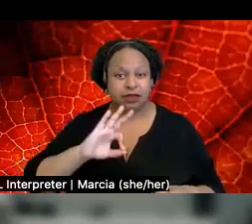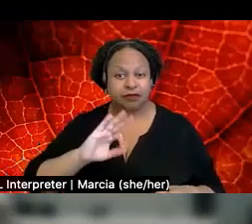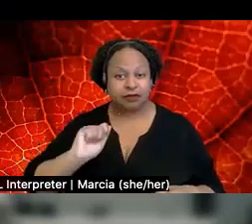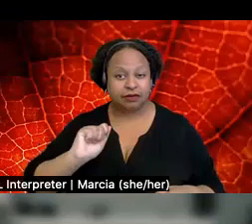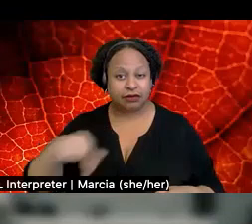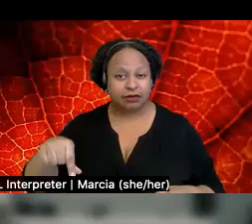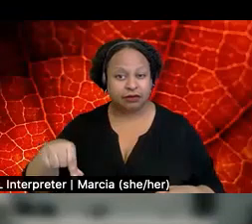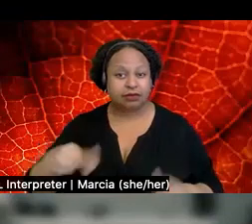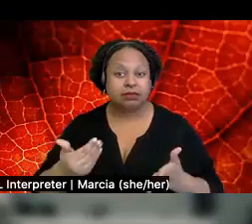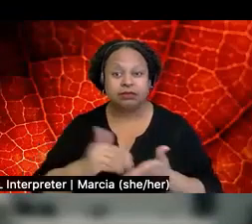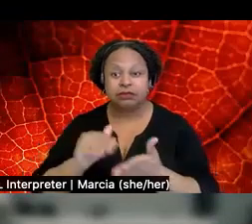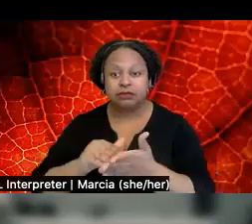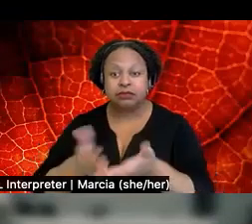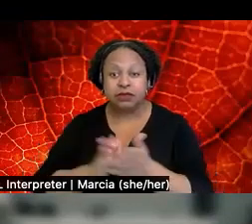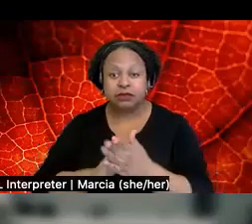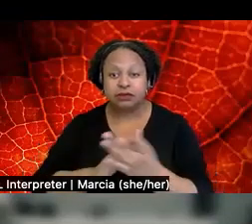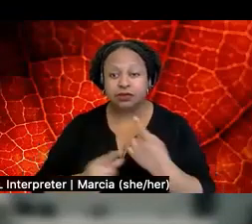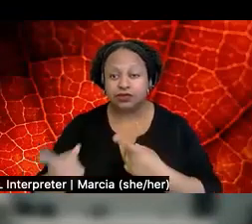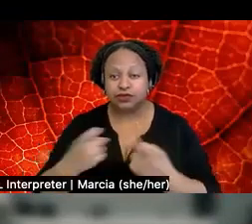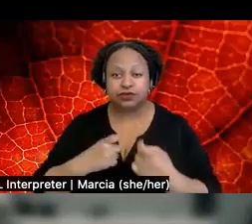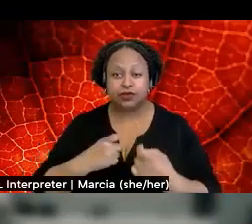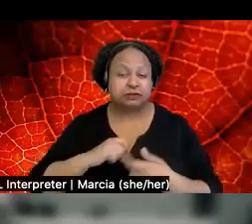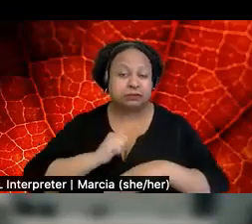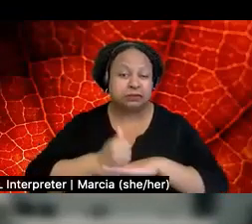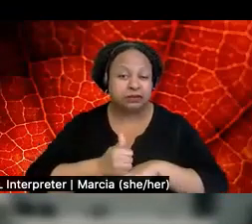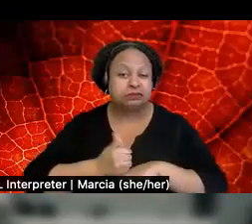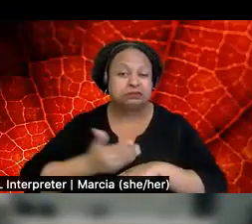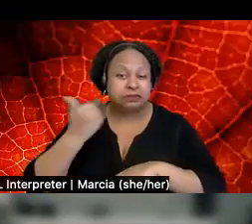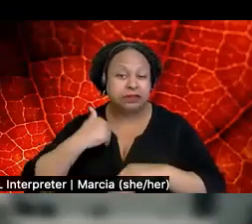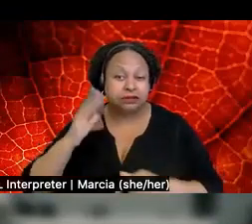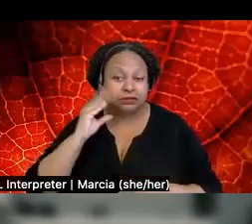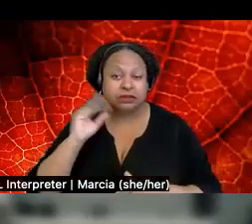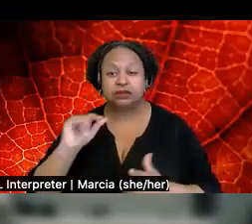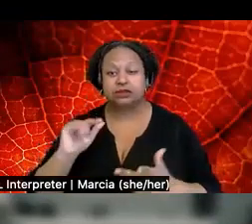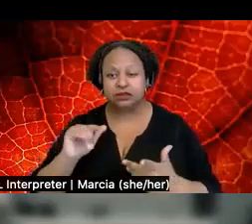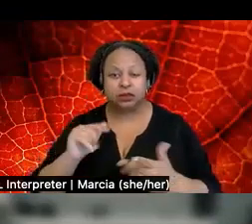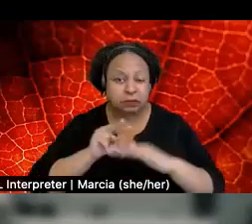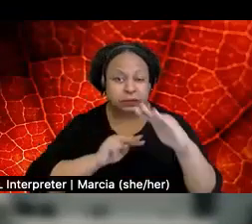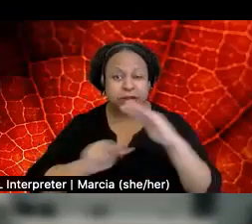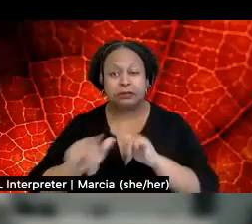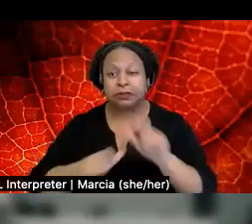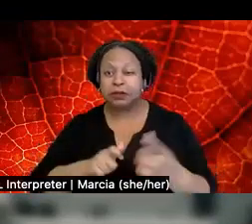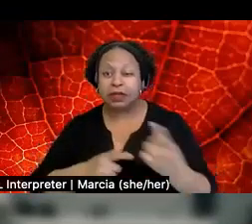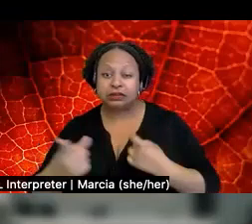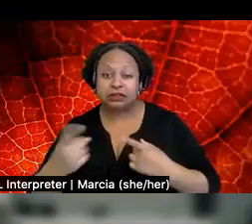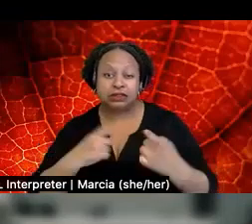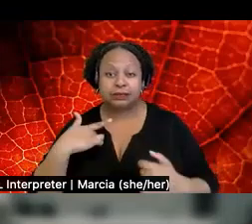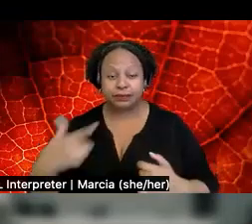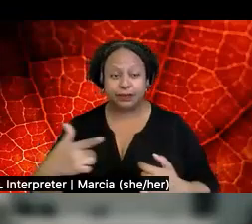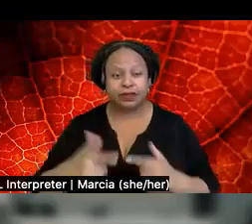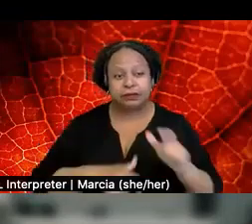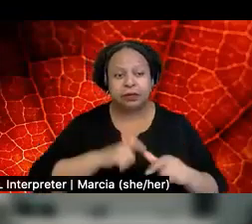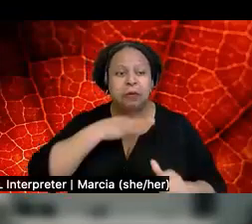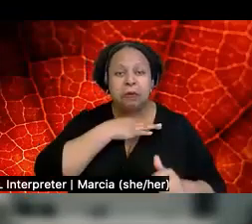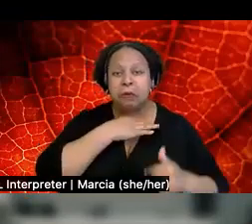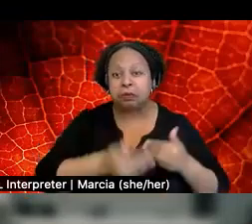the past experiences and talking about this topic so often people want to know about the processes of what happens when a learner wants to apply.